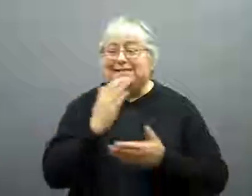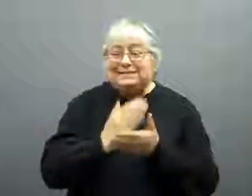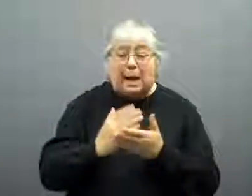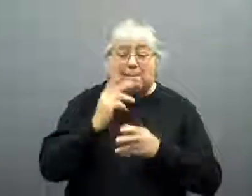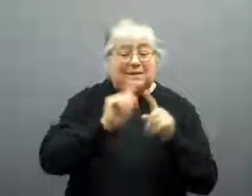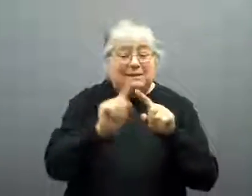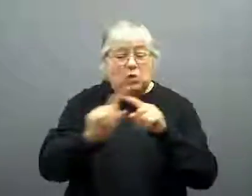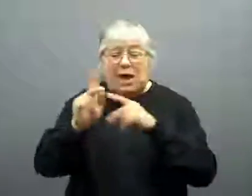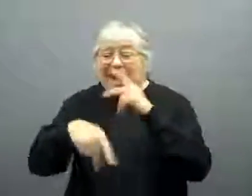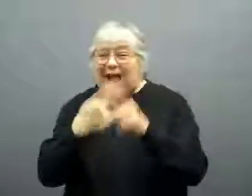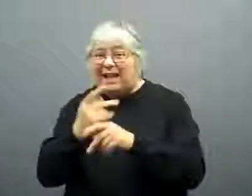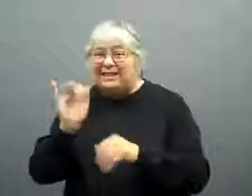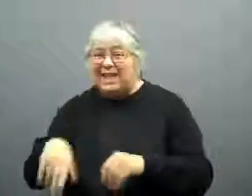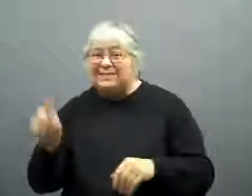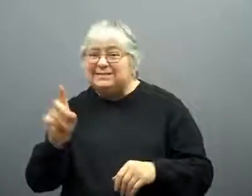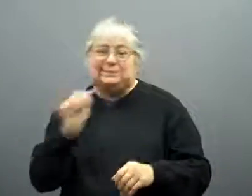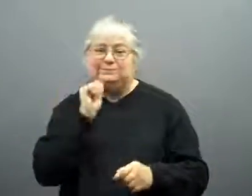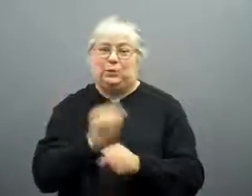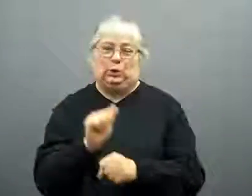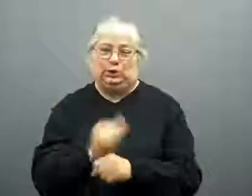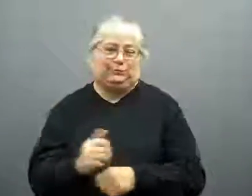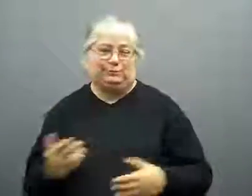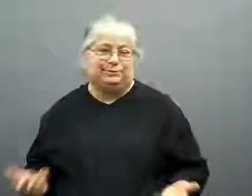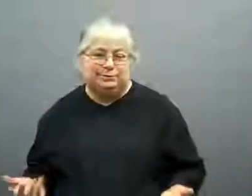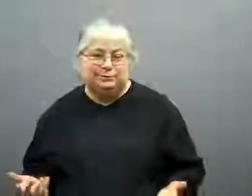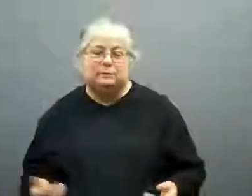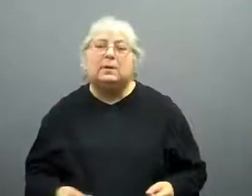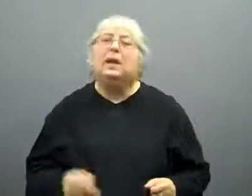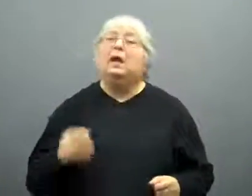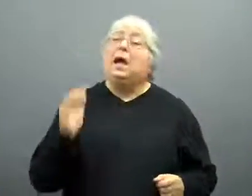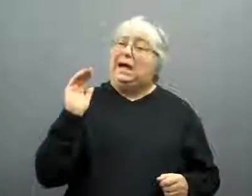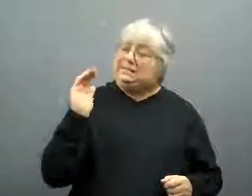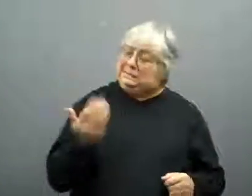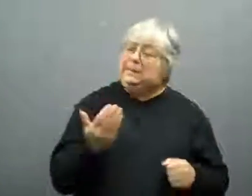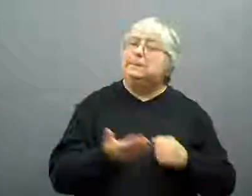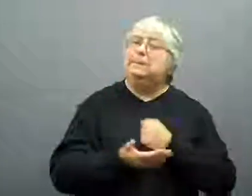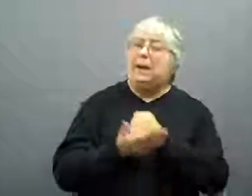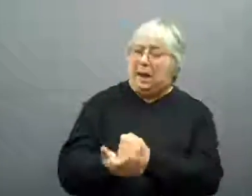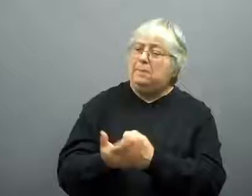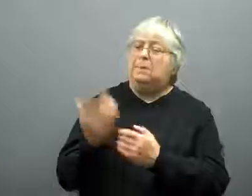It doesn't work for certain types of this disease.